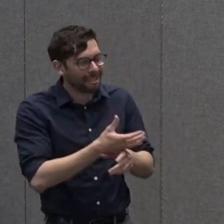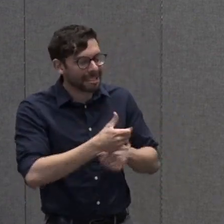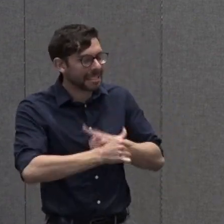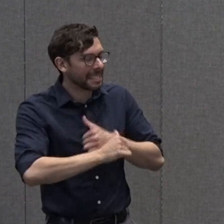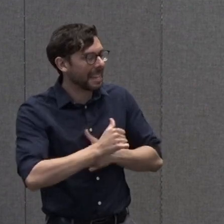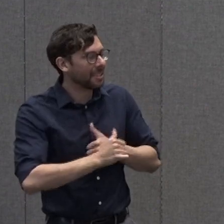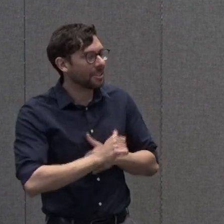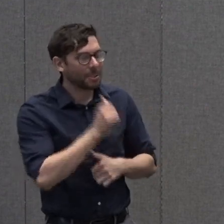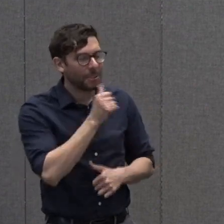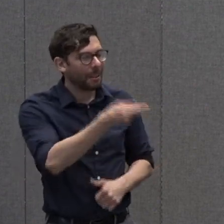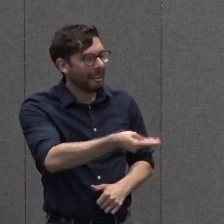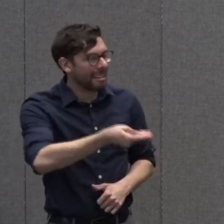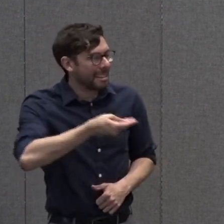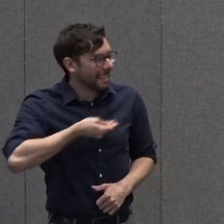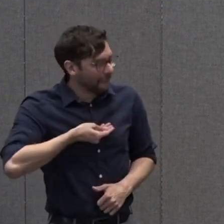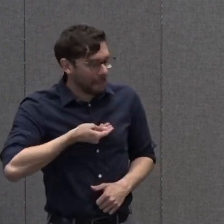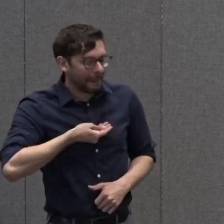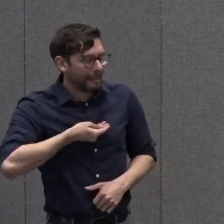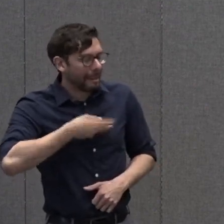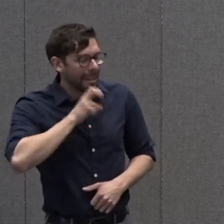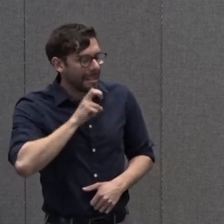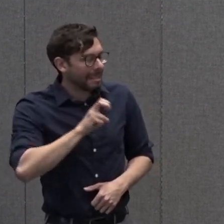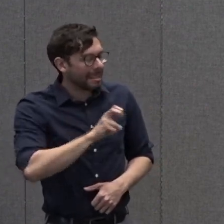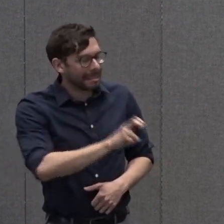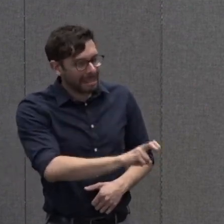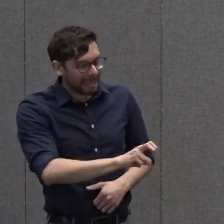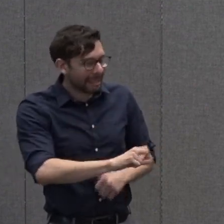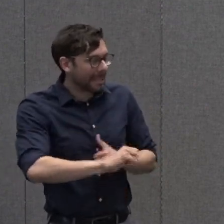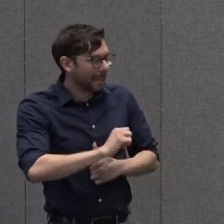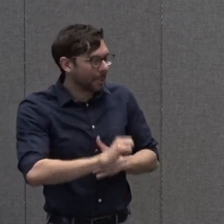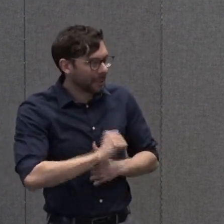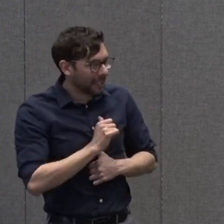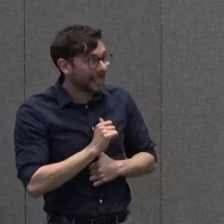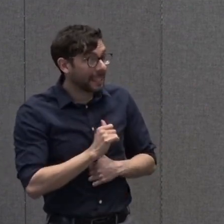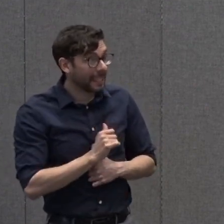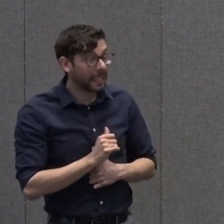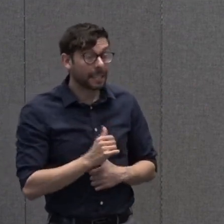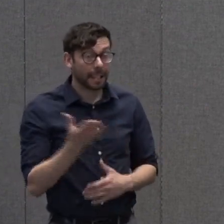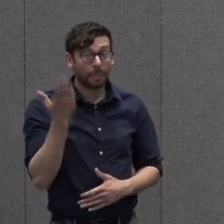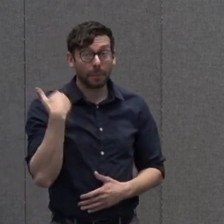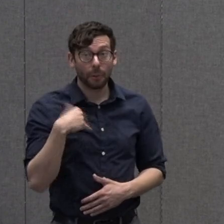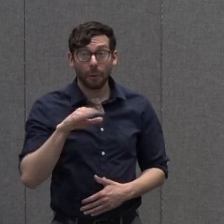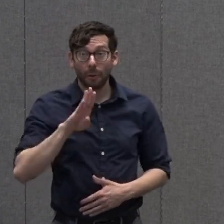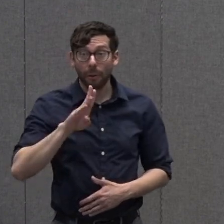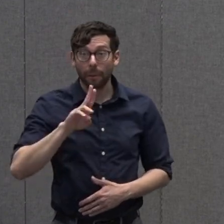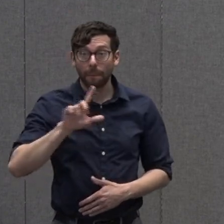a snake that's gonna behave itself. You are right about that. - And even the bull snake, that you had, because he's such a squirrely guy.